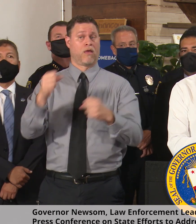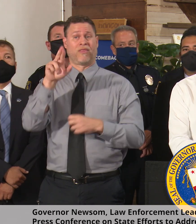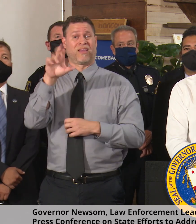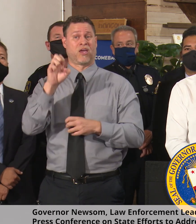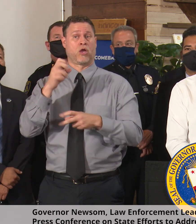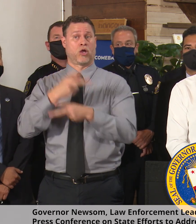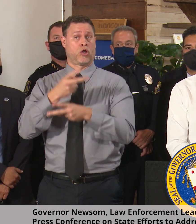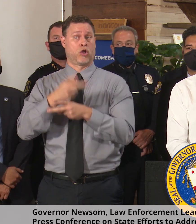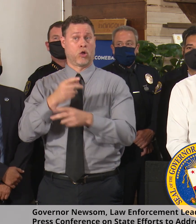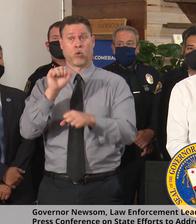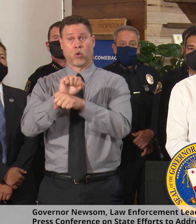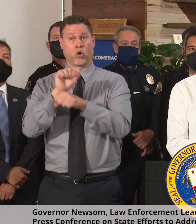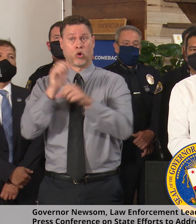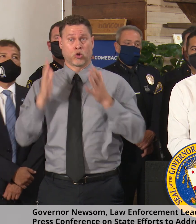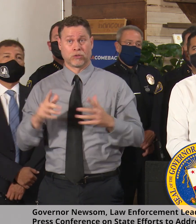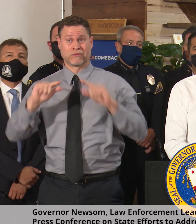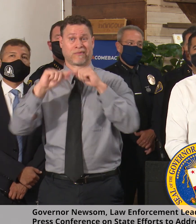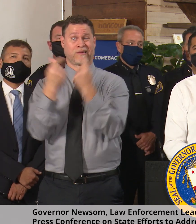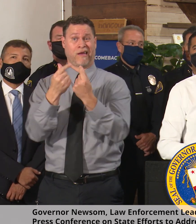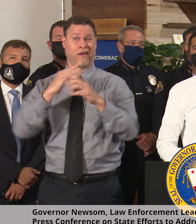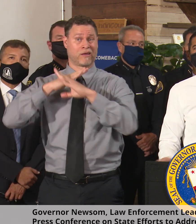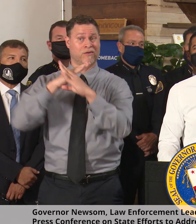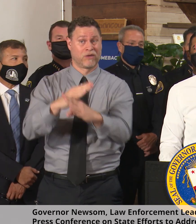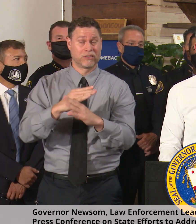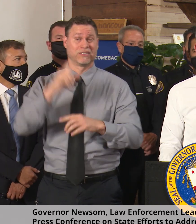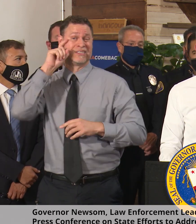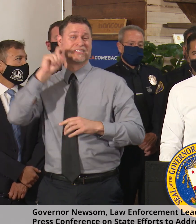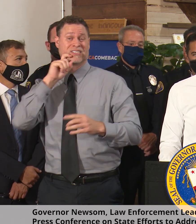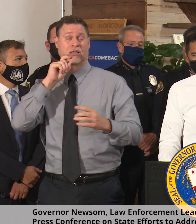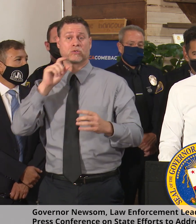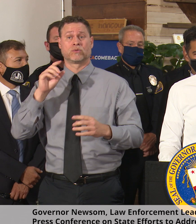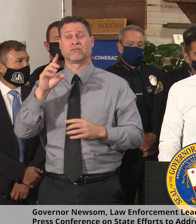those who are gang interventionists, people who deal with sexual and domestic violence, you too